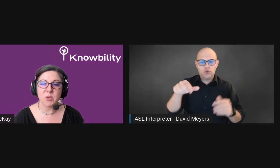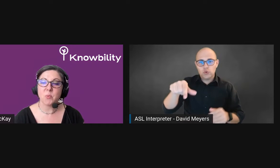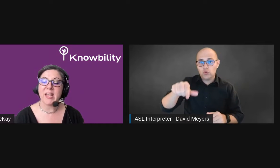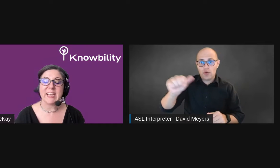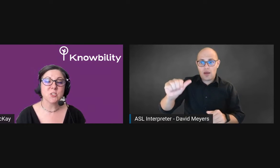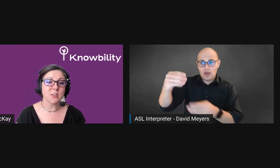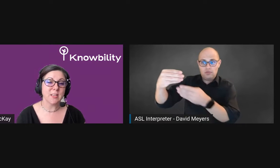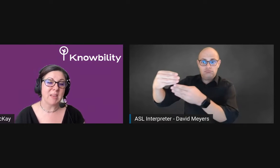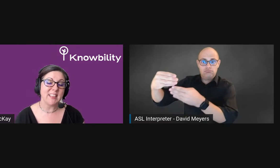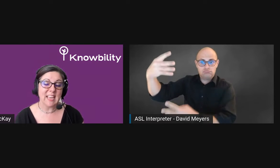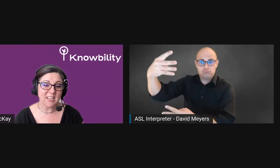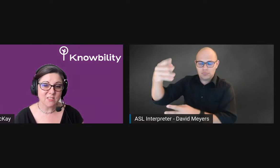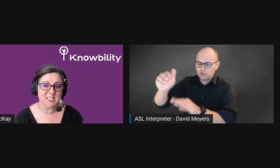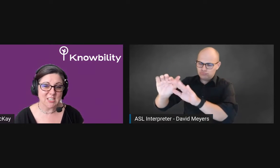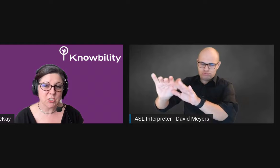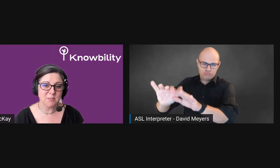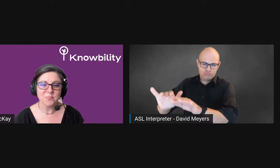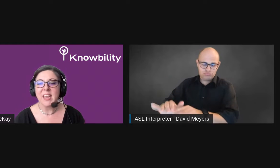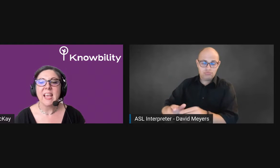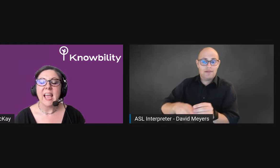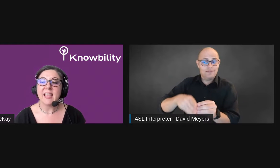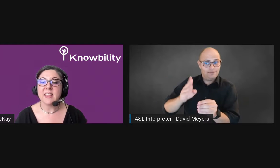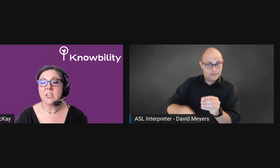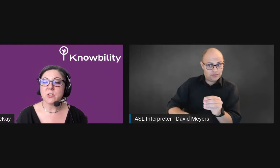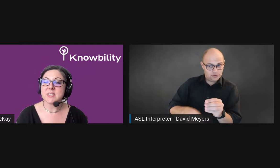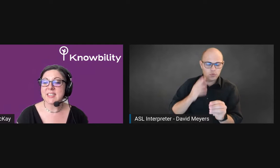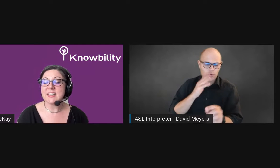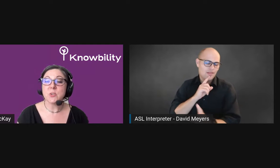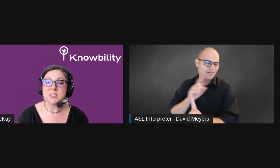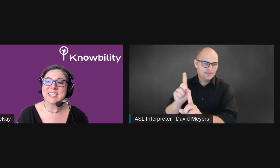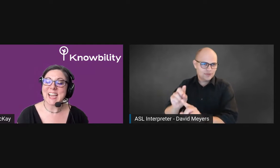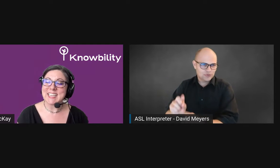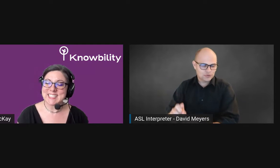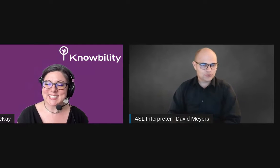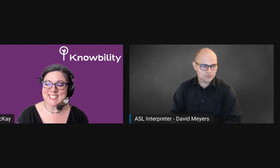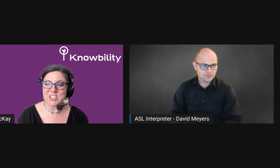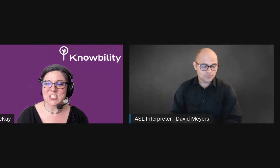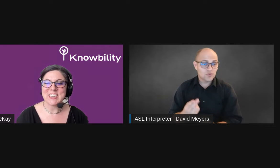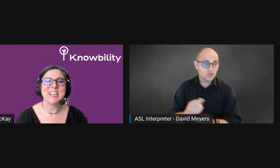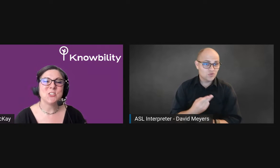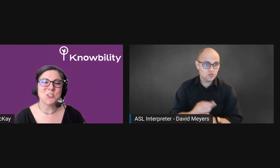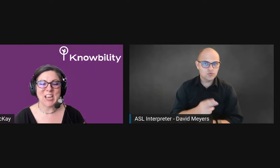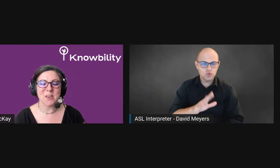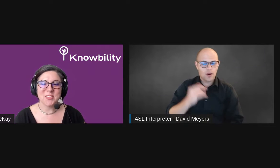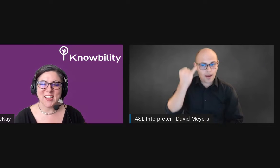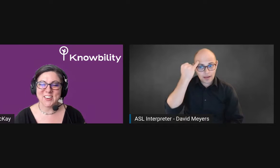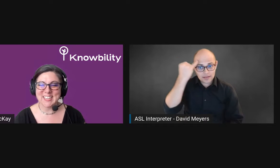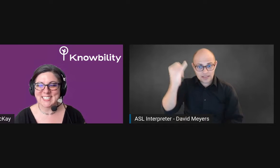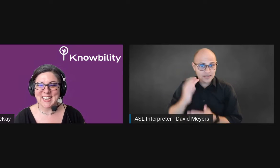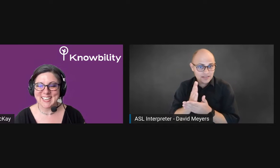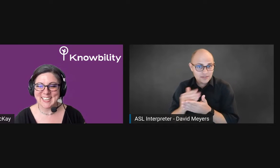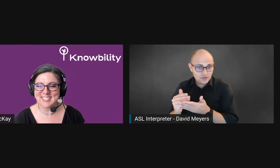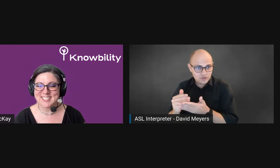We will answer them at the end and then use, use the Ideas section to chat with other attendees.